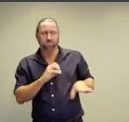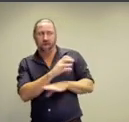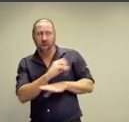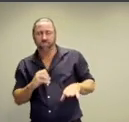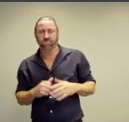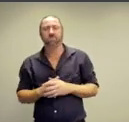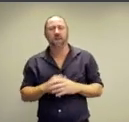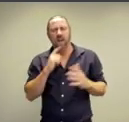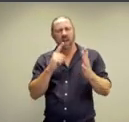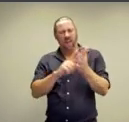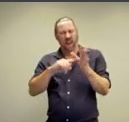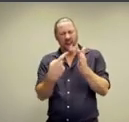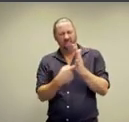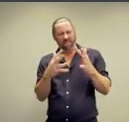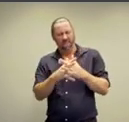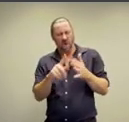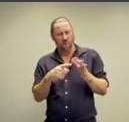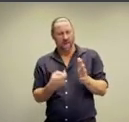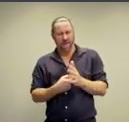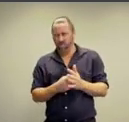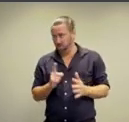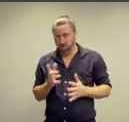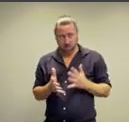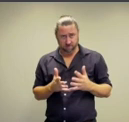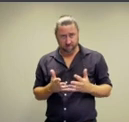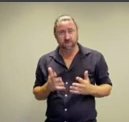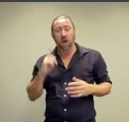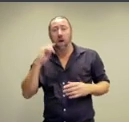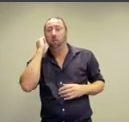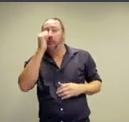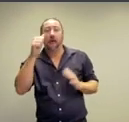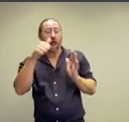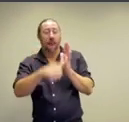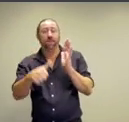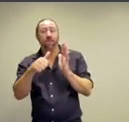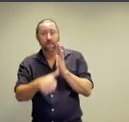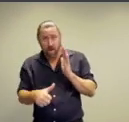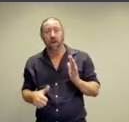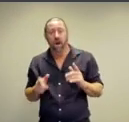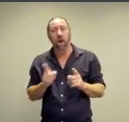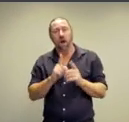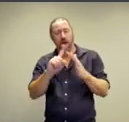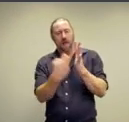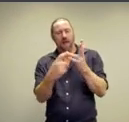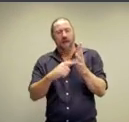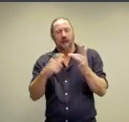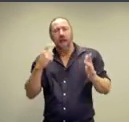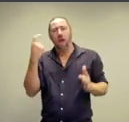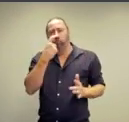Just to kind of quickly define what I mean by leather wear culture. Sometimes black leather clothing can